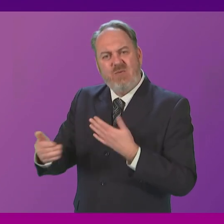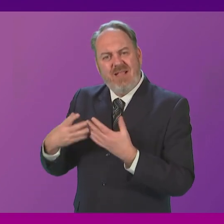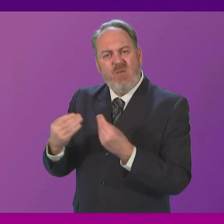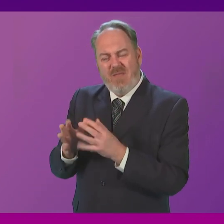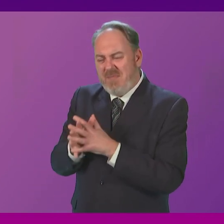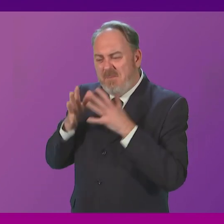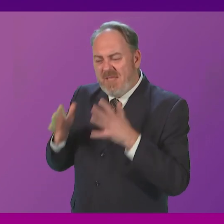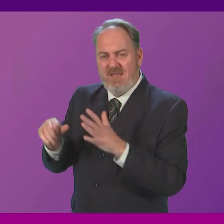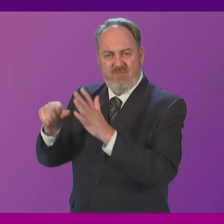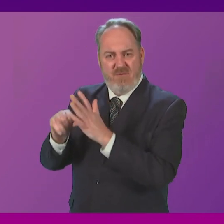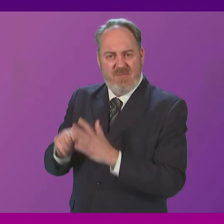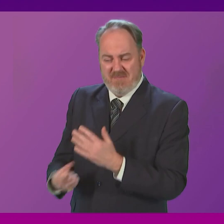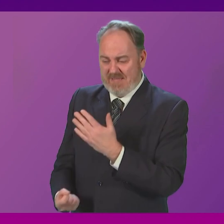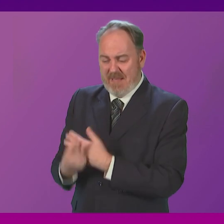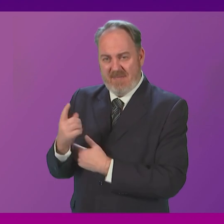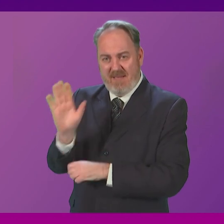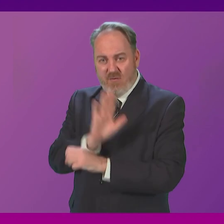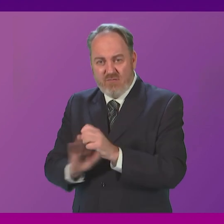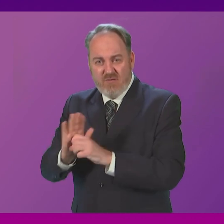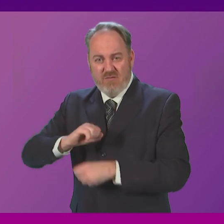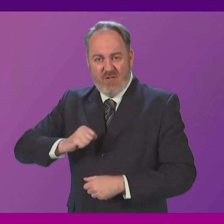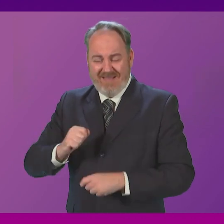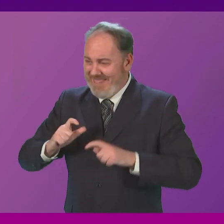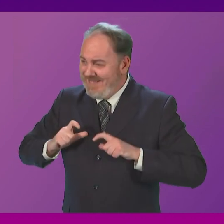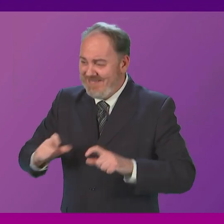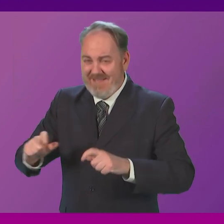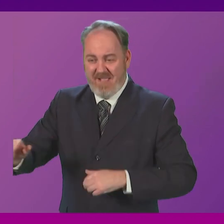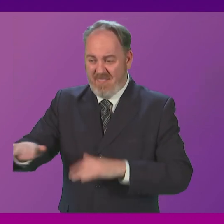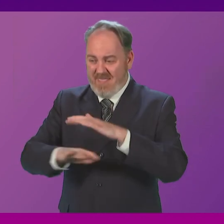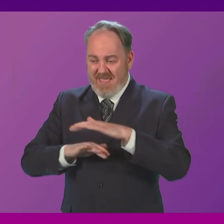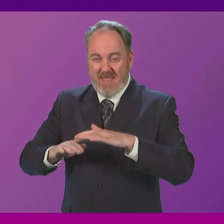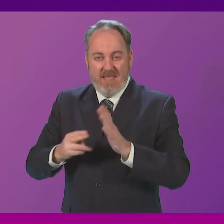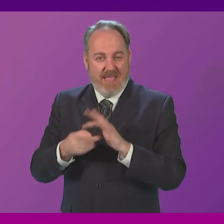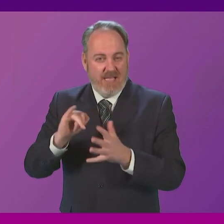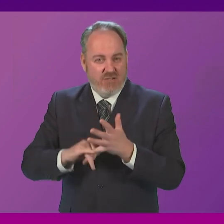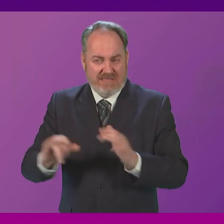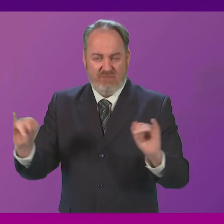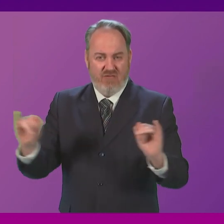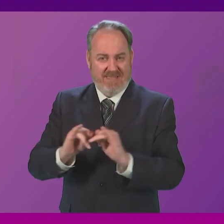Today, those challenges are as stark as ever: an NHS in crisis, families struggling with